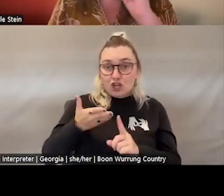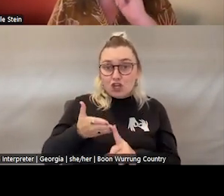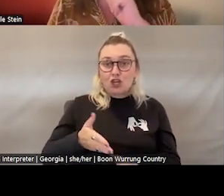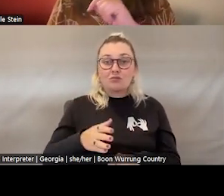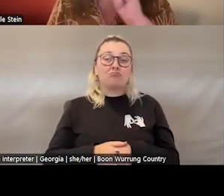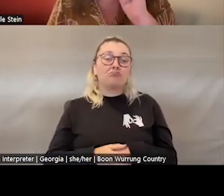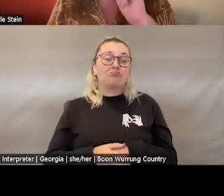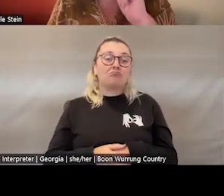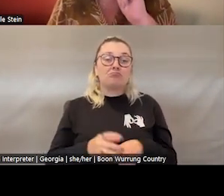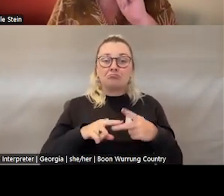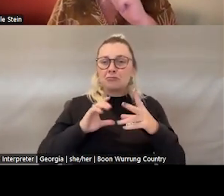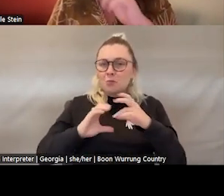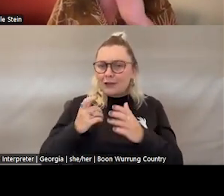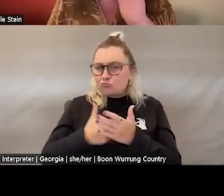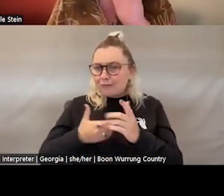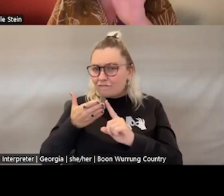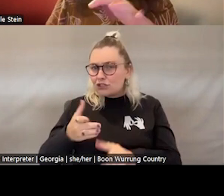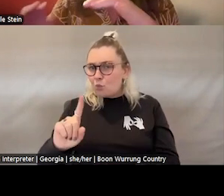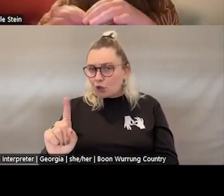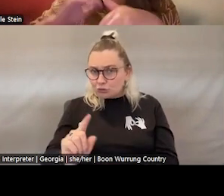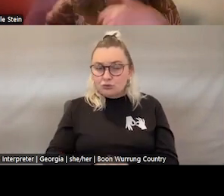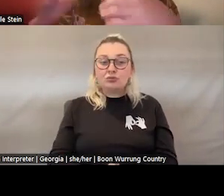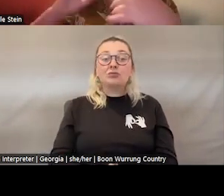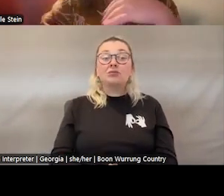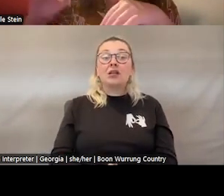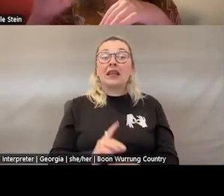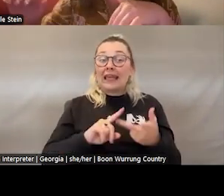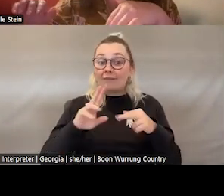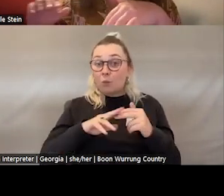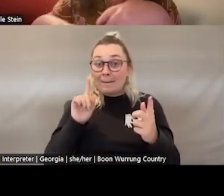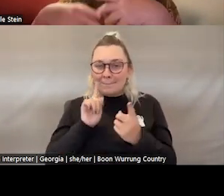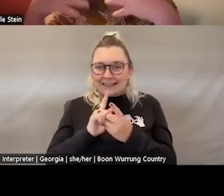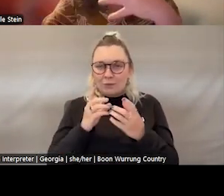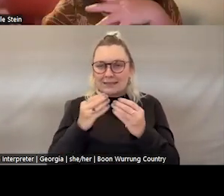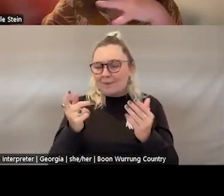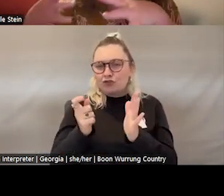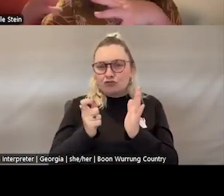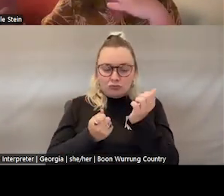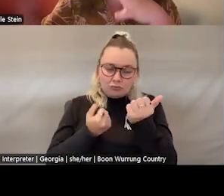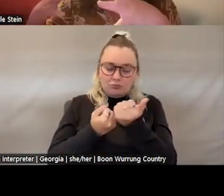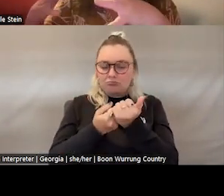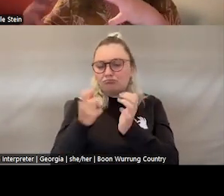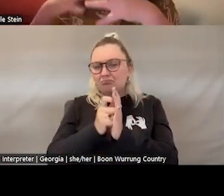what their program preferences are, we want to understand what the communication preferences are, and if we are meeting with some of those supporters one on one,